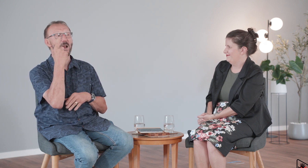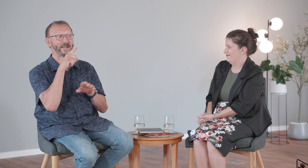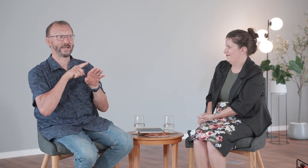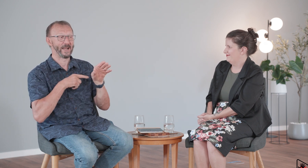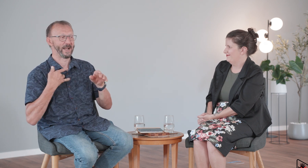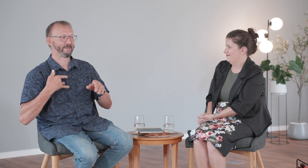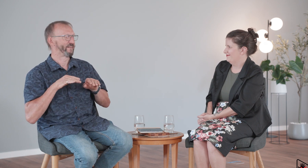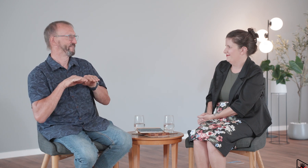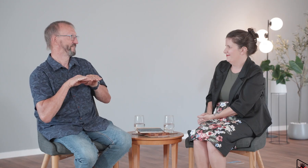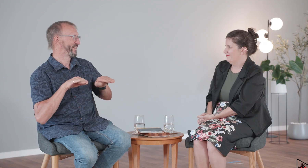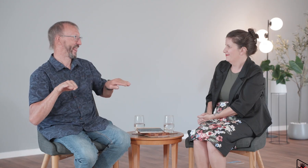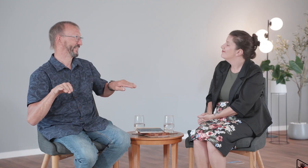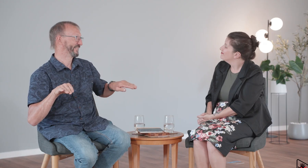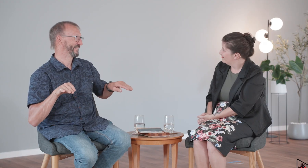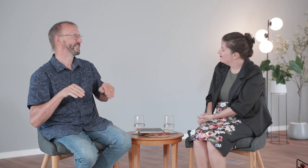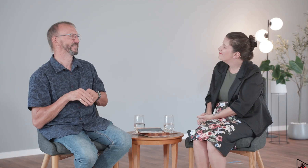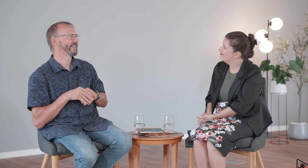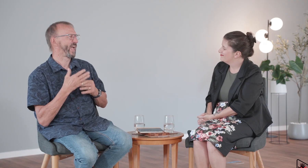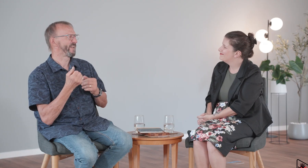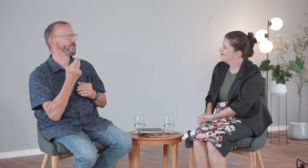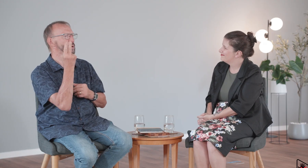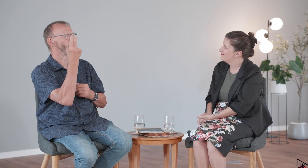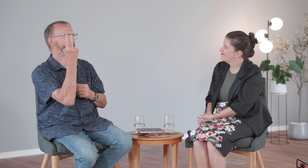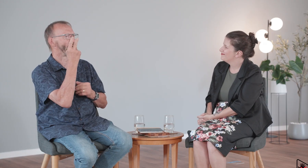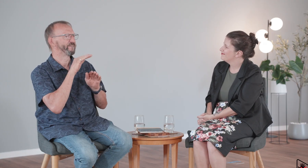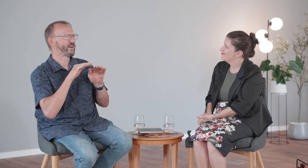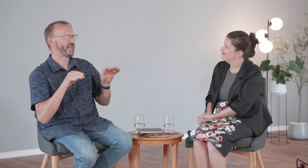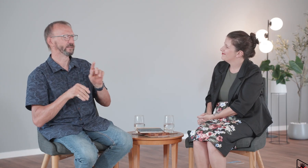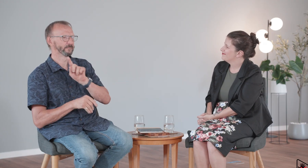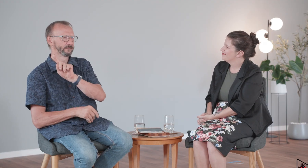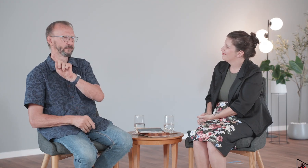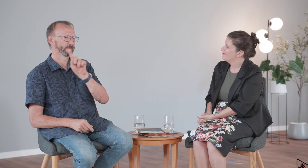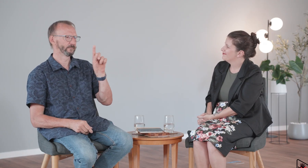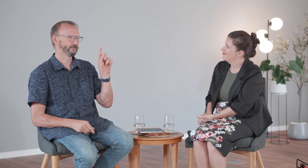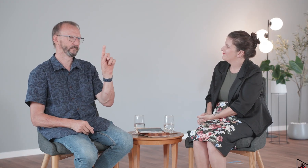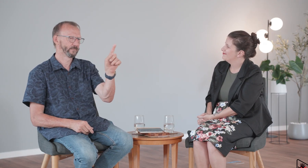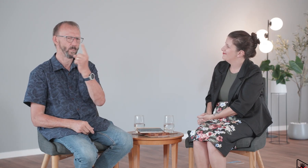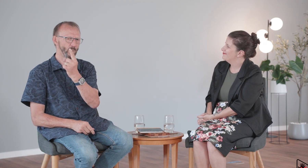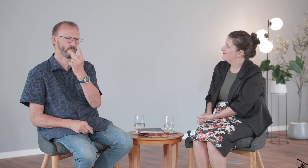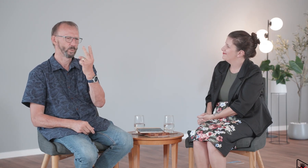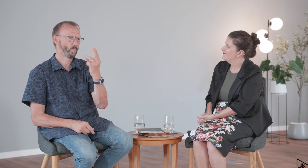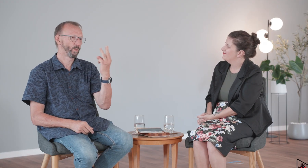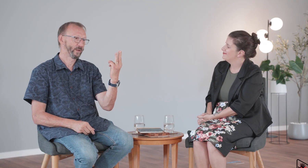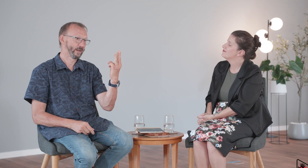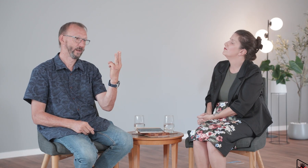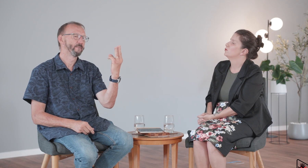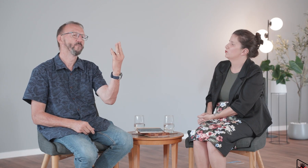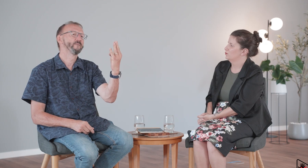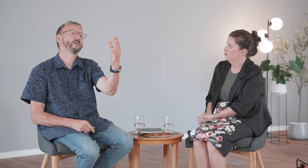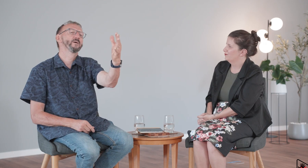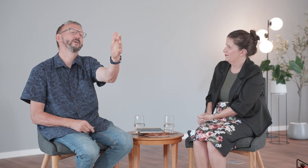the first year we lived in a flat. It was in a block of 12 flats altogether. There were three